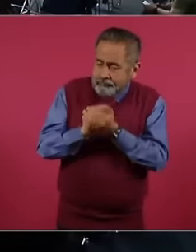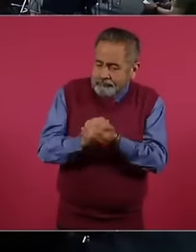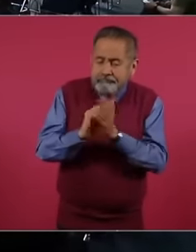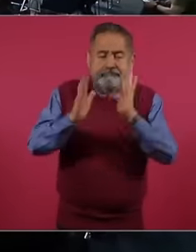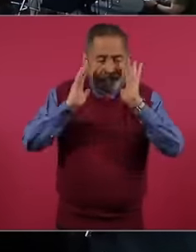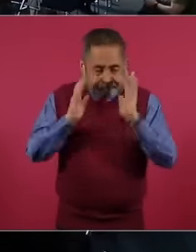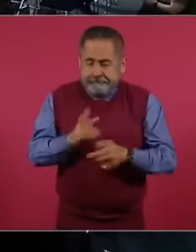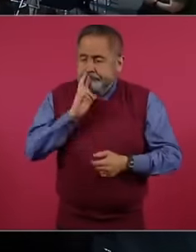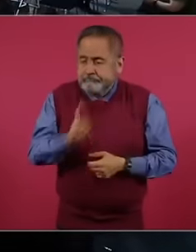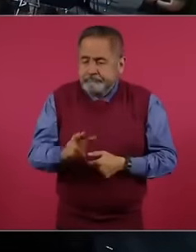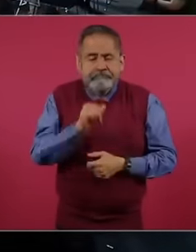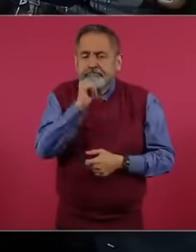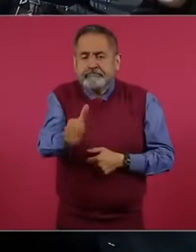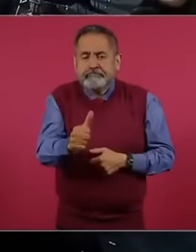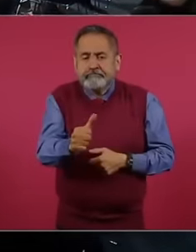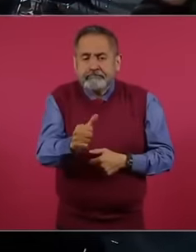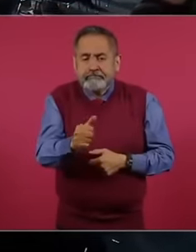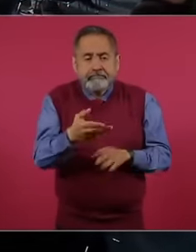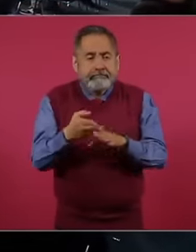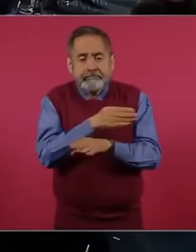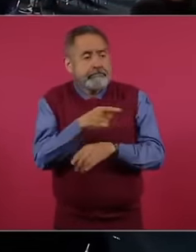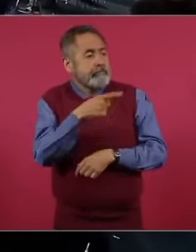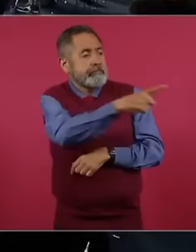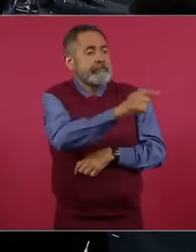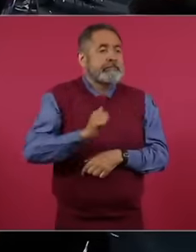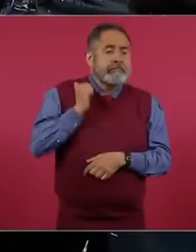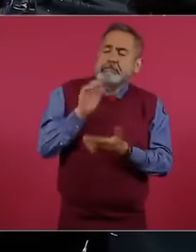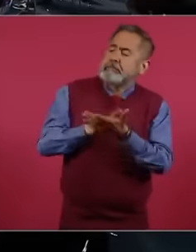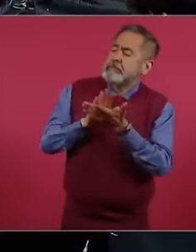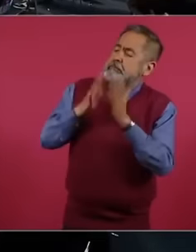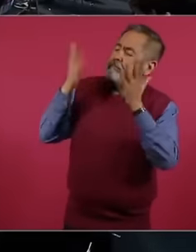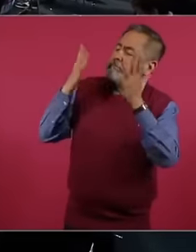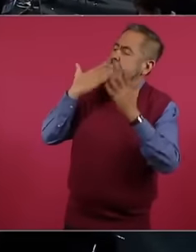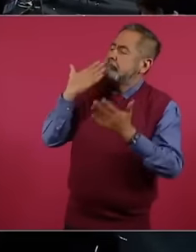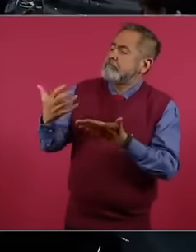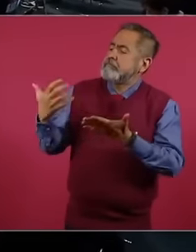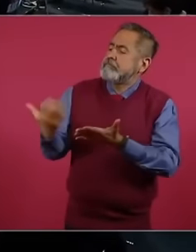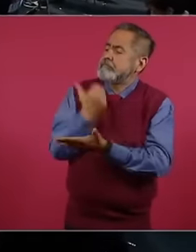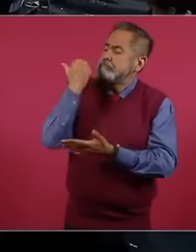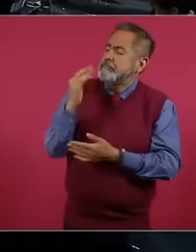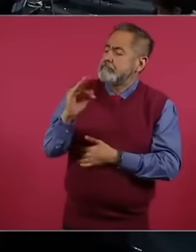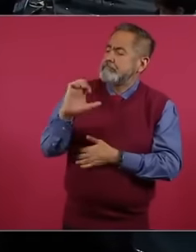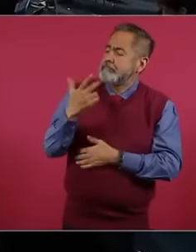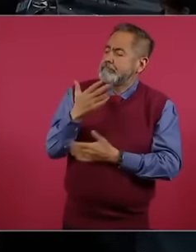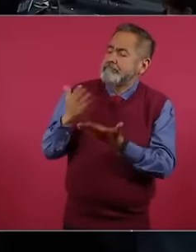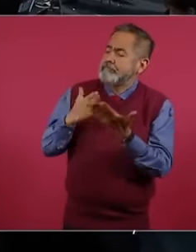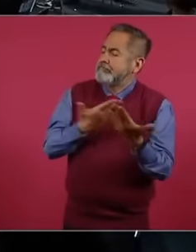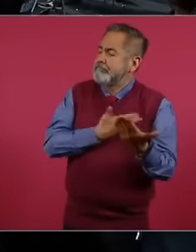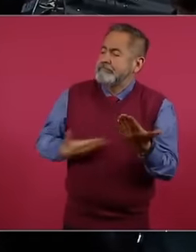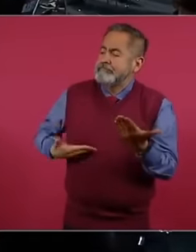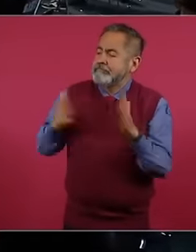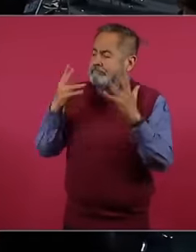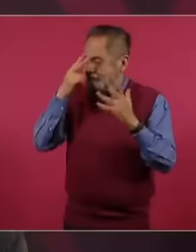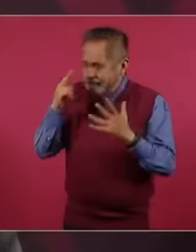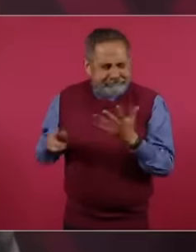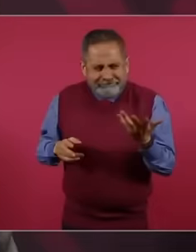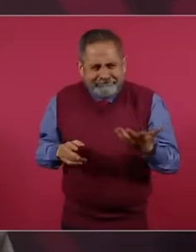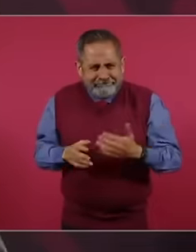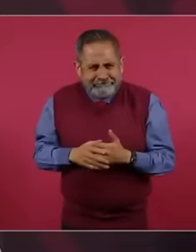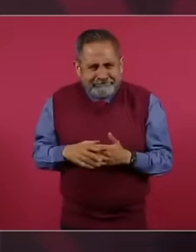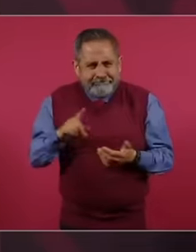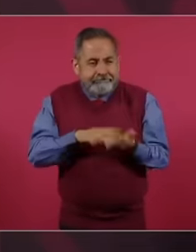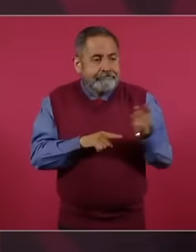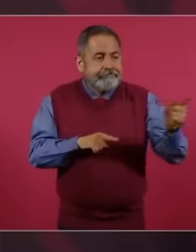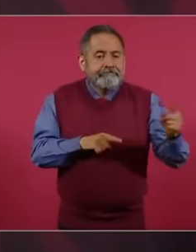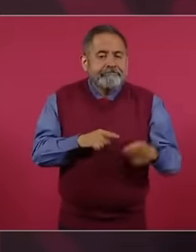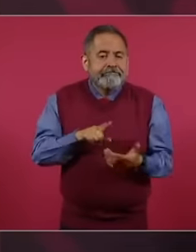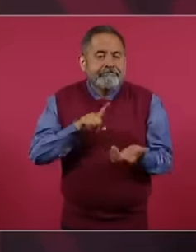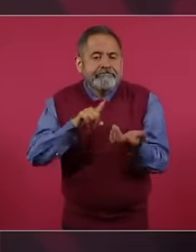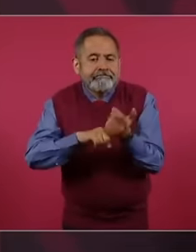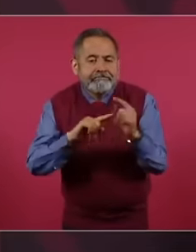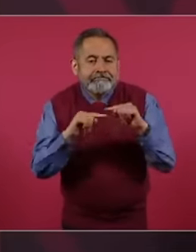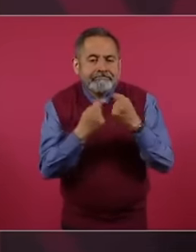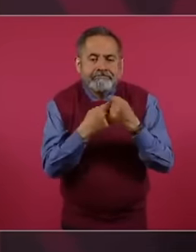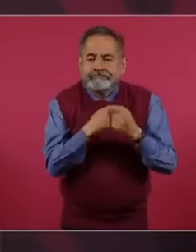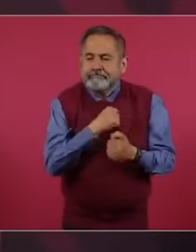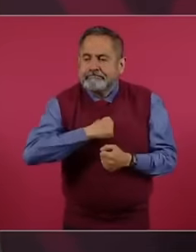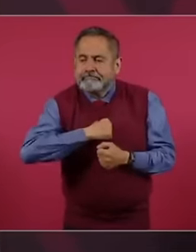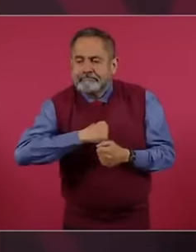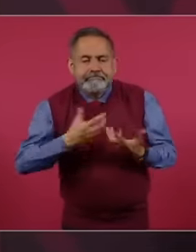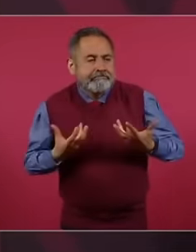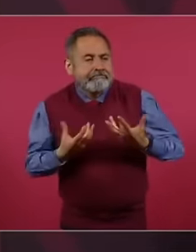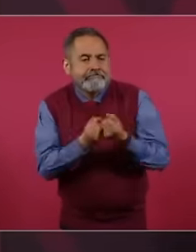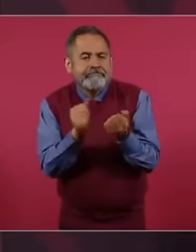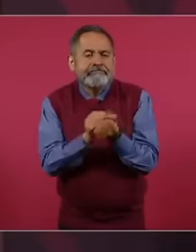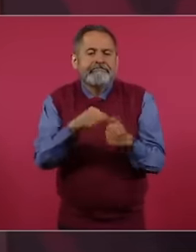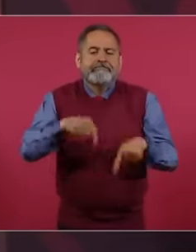results yet and I was already recognizing because they had many interests here at that time